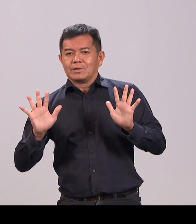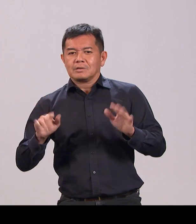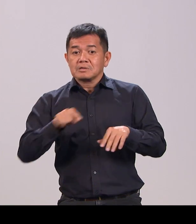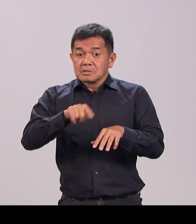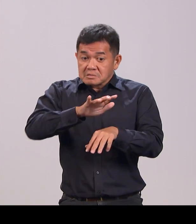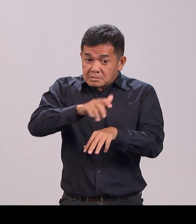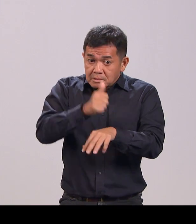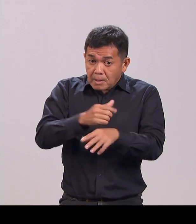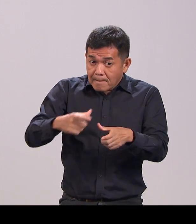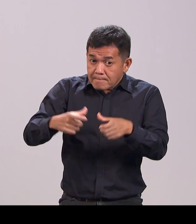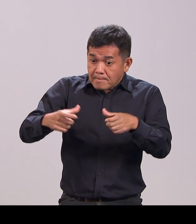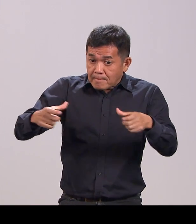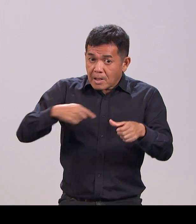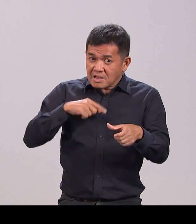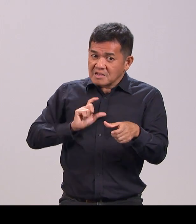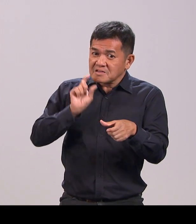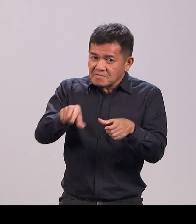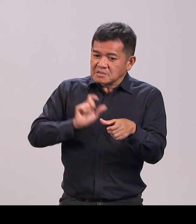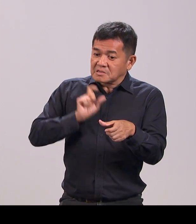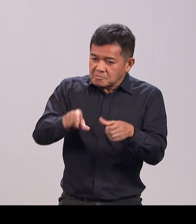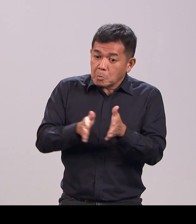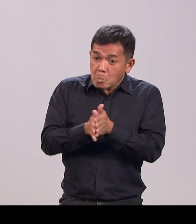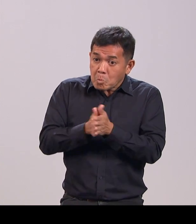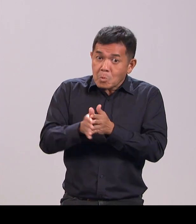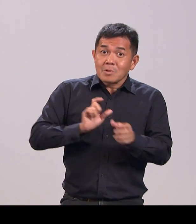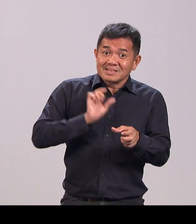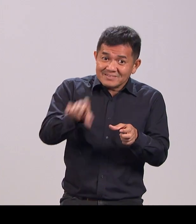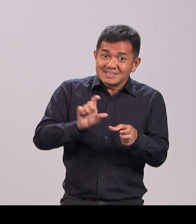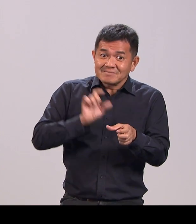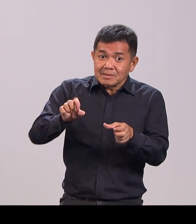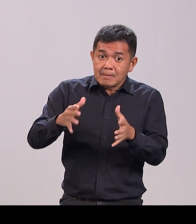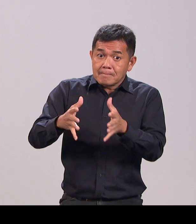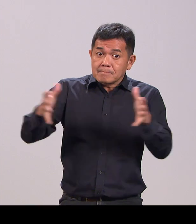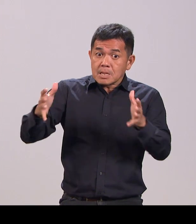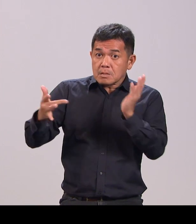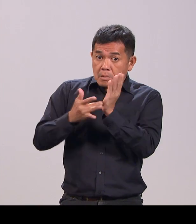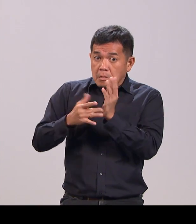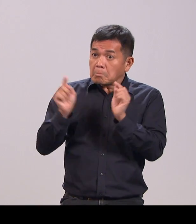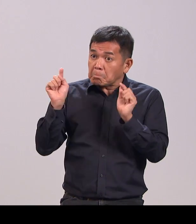Venture capitalists and some of the big tech companies are coming here - Google, Paypal, Facebook.